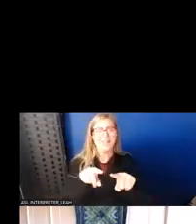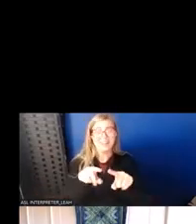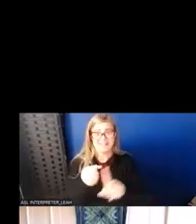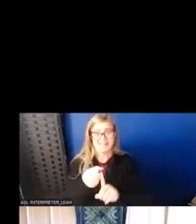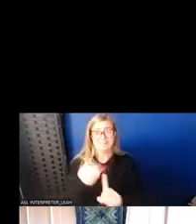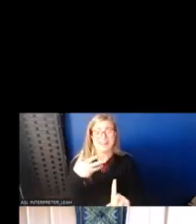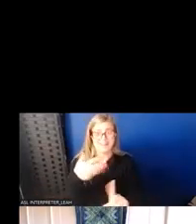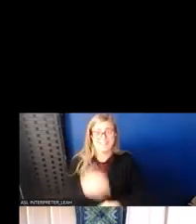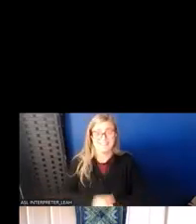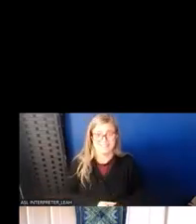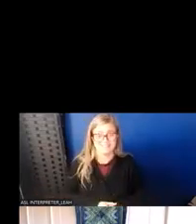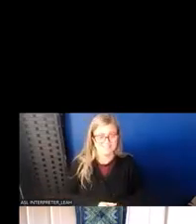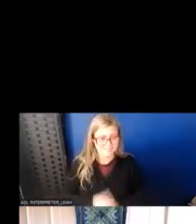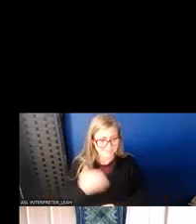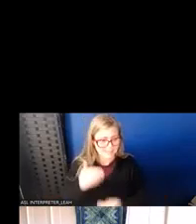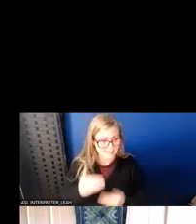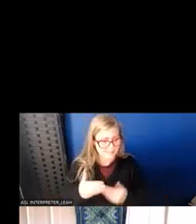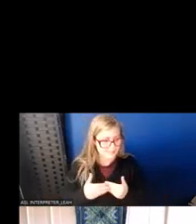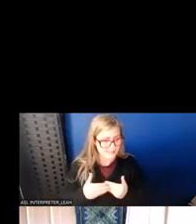Next slide.